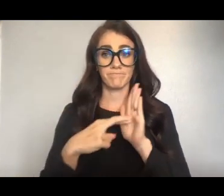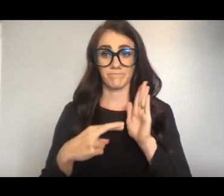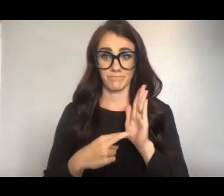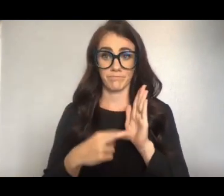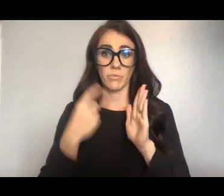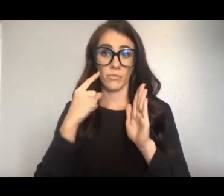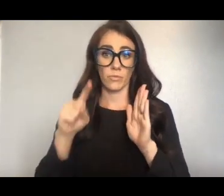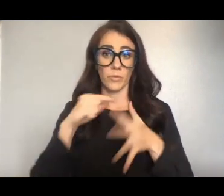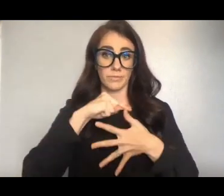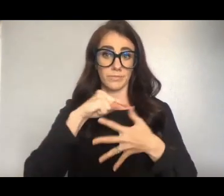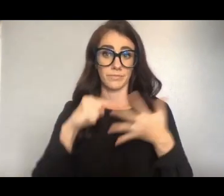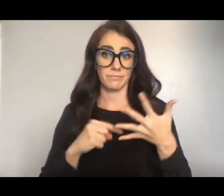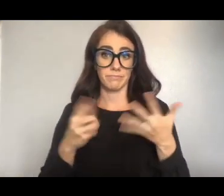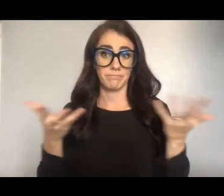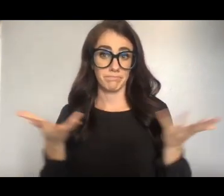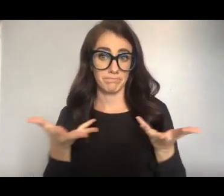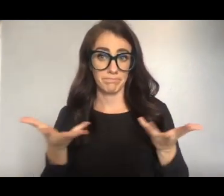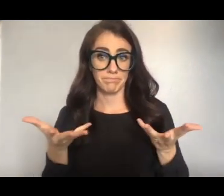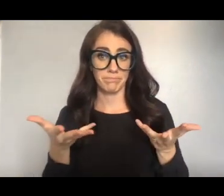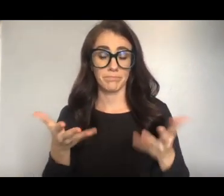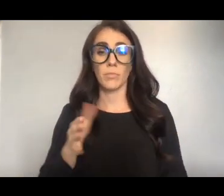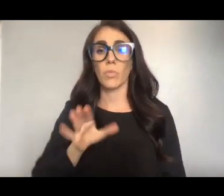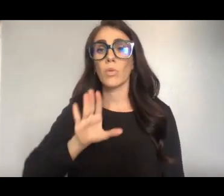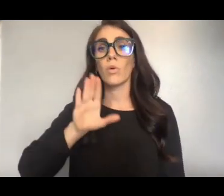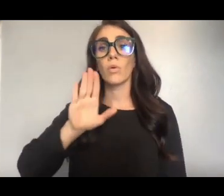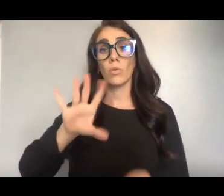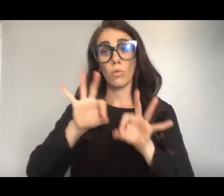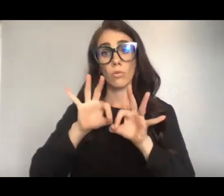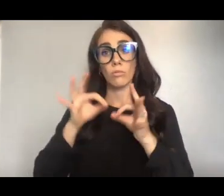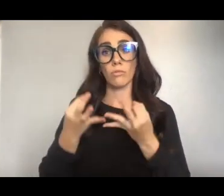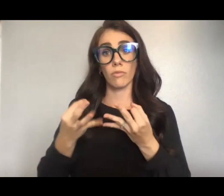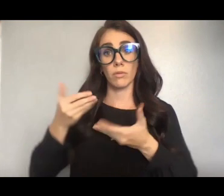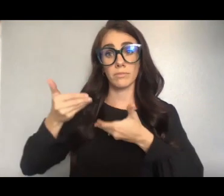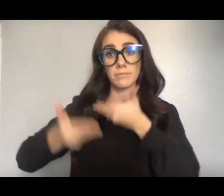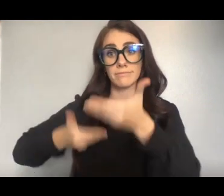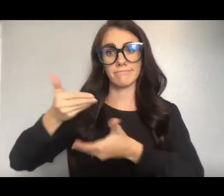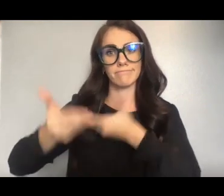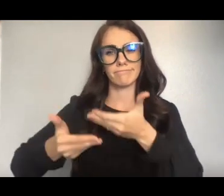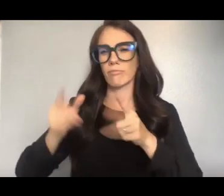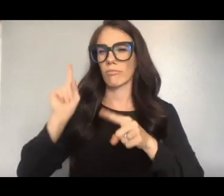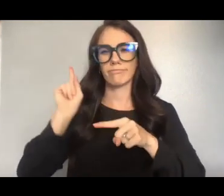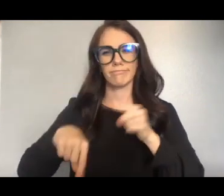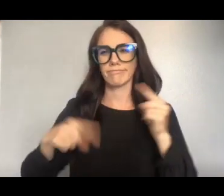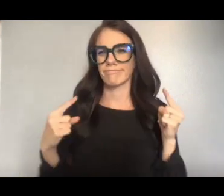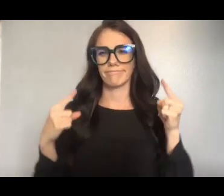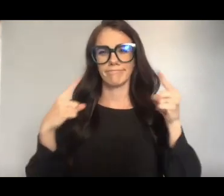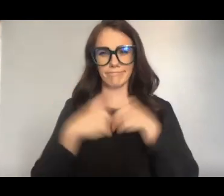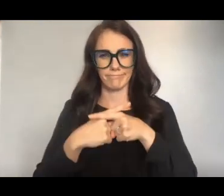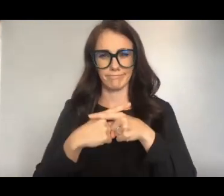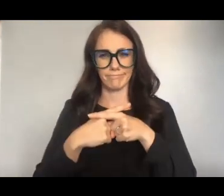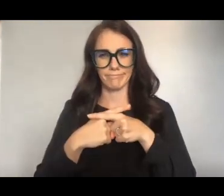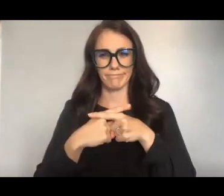There's one unique rule for listing, and what it is is you cannot cross